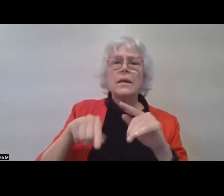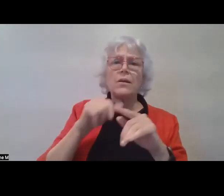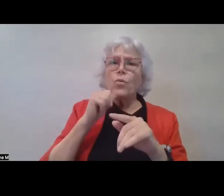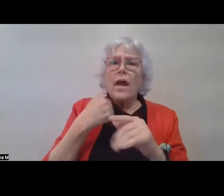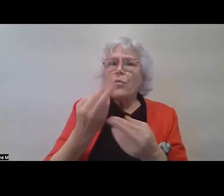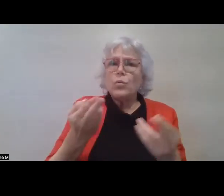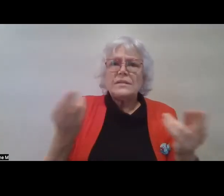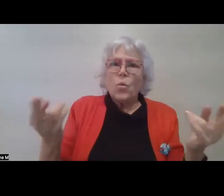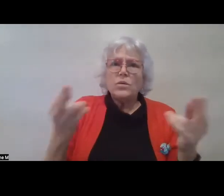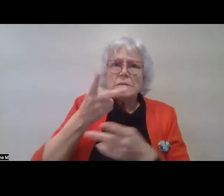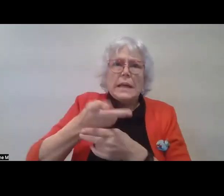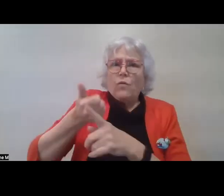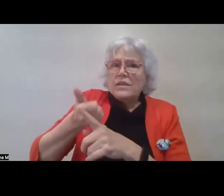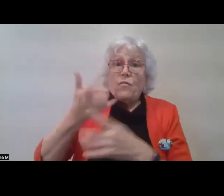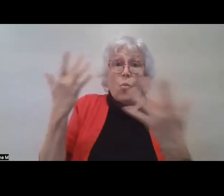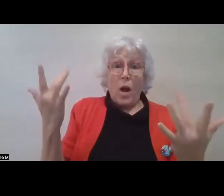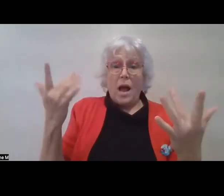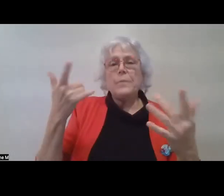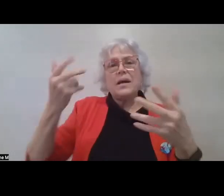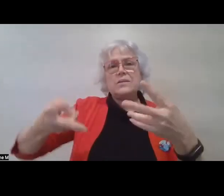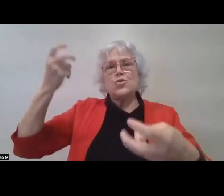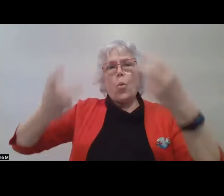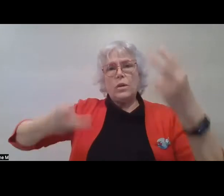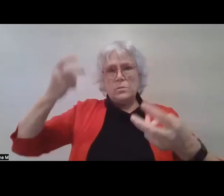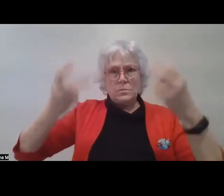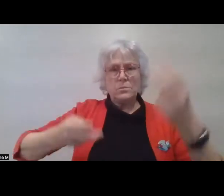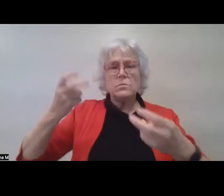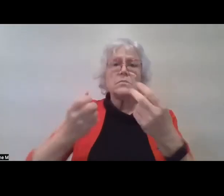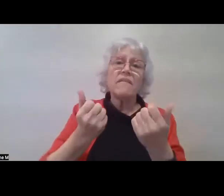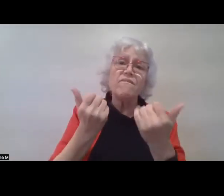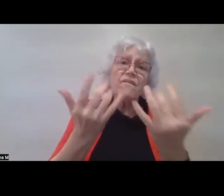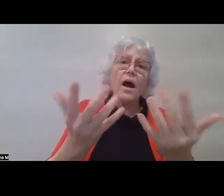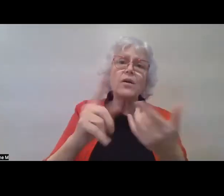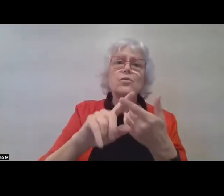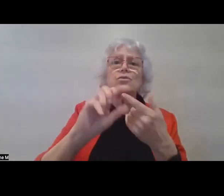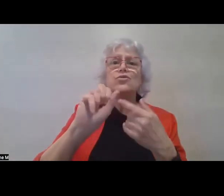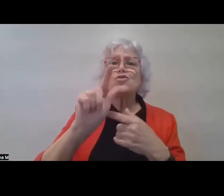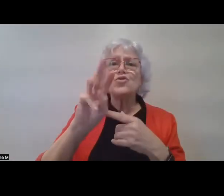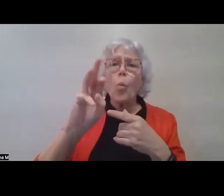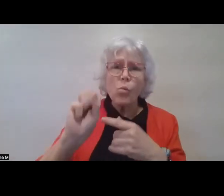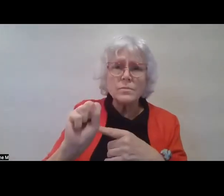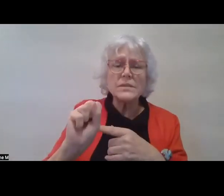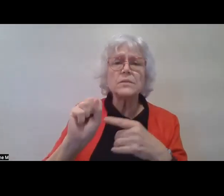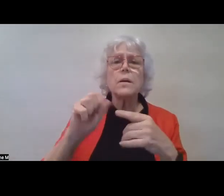from us. Emergency such as fire, storm, pipeline leaks, we are left to become